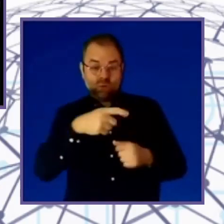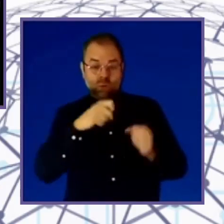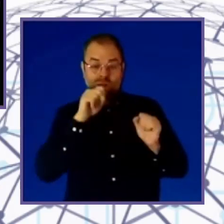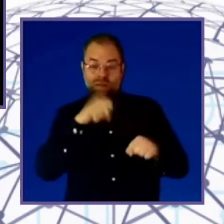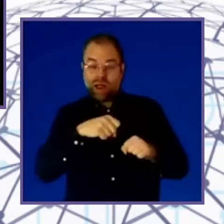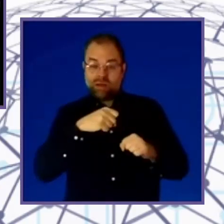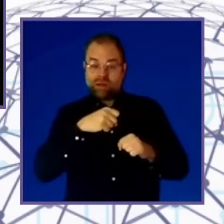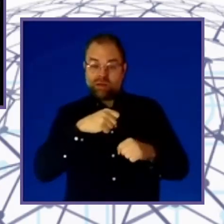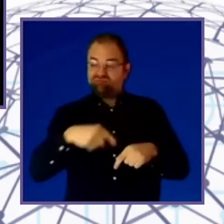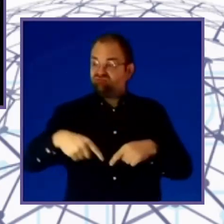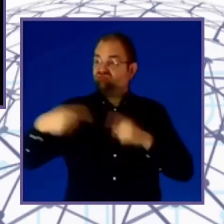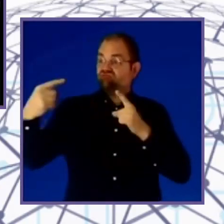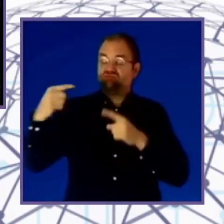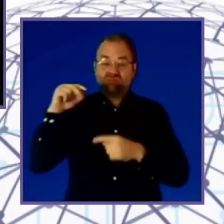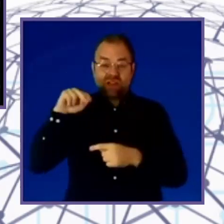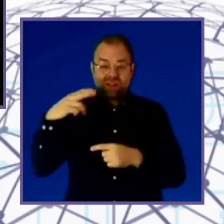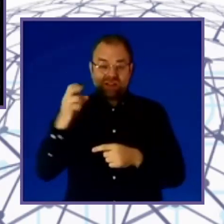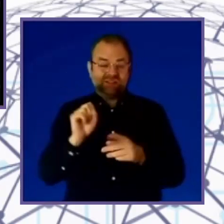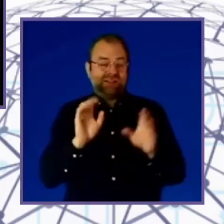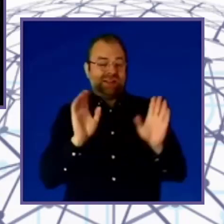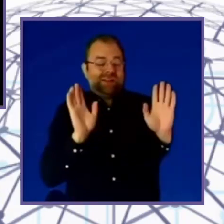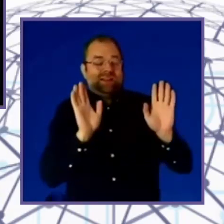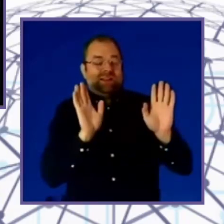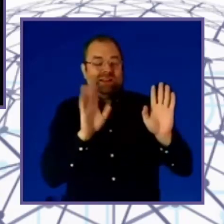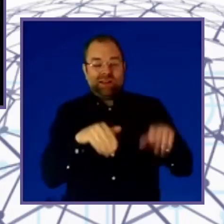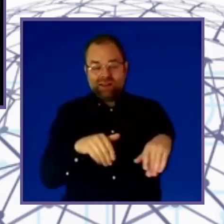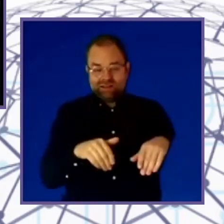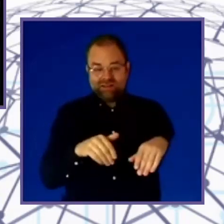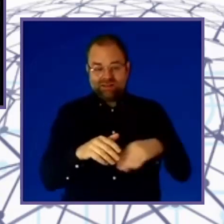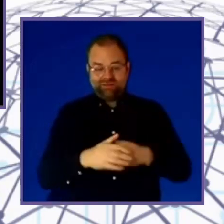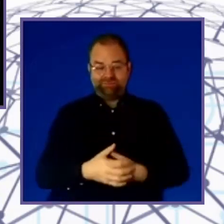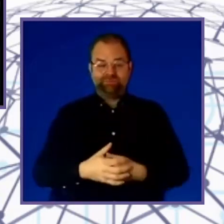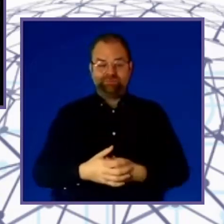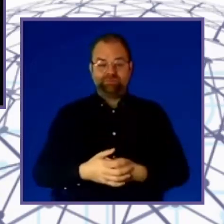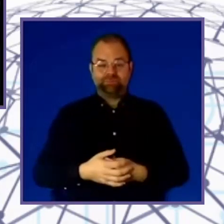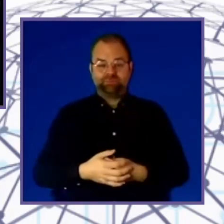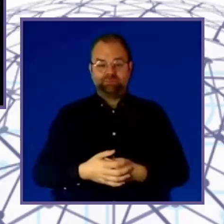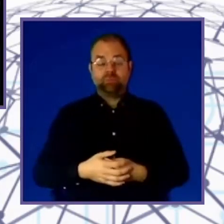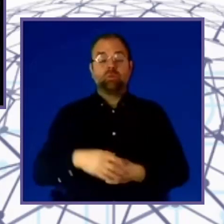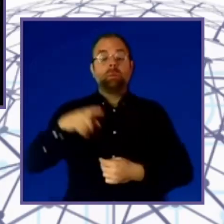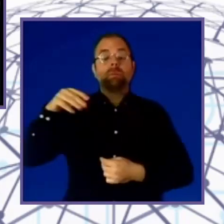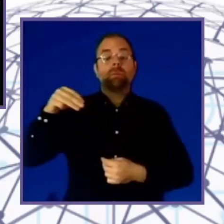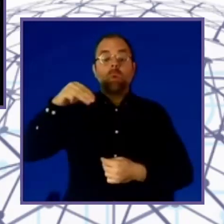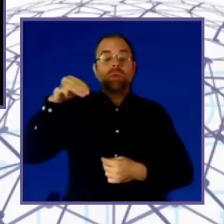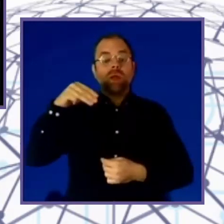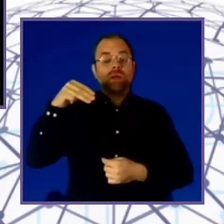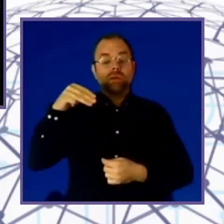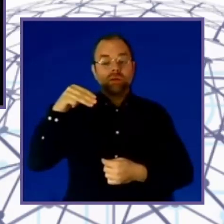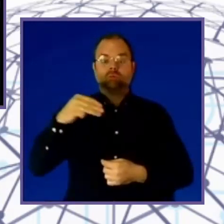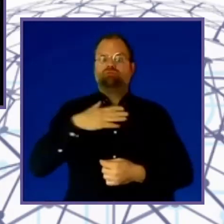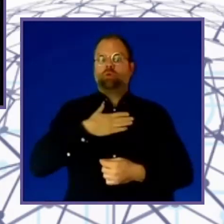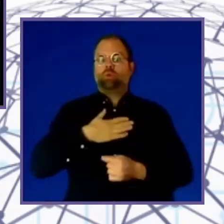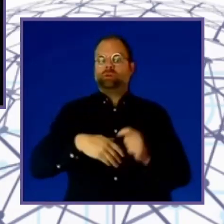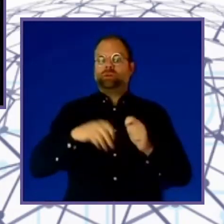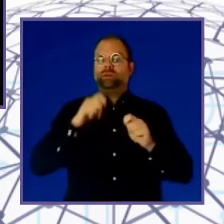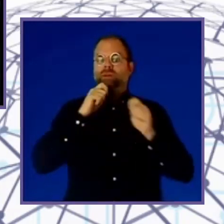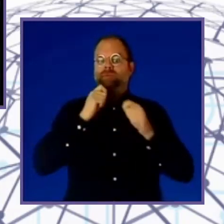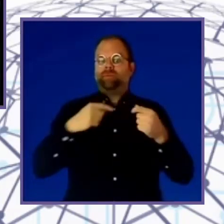the times the telegraph. The following day, we interviewed with BT the BBC. This led to